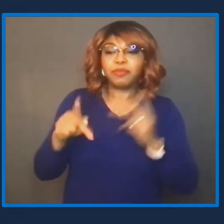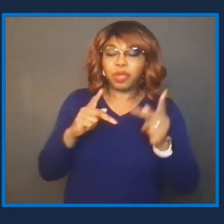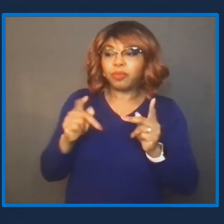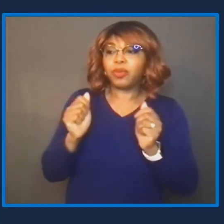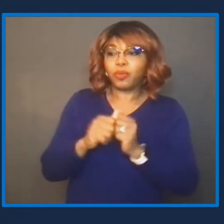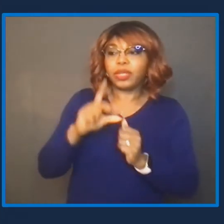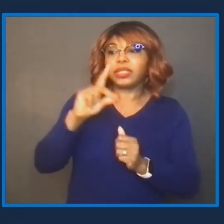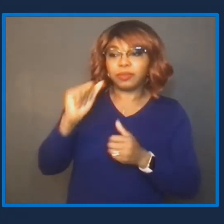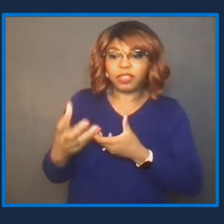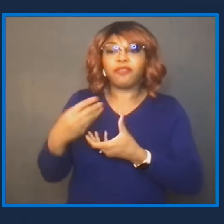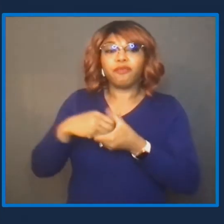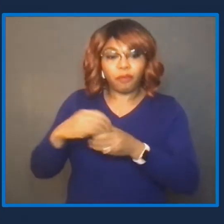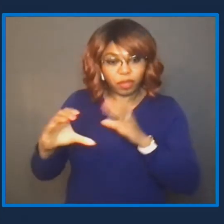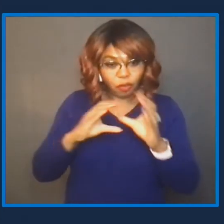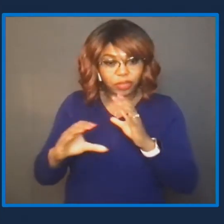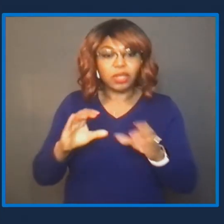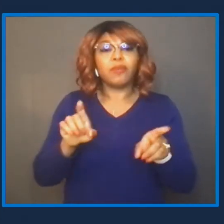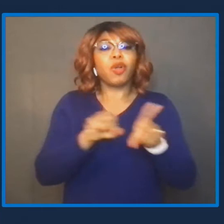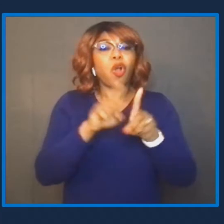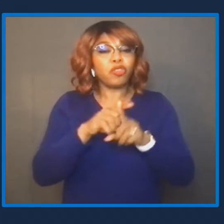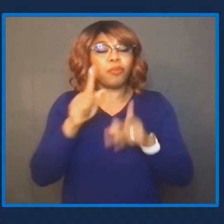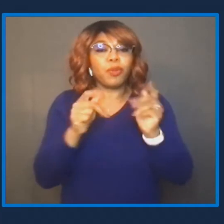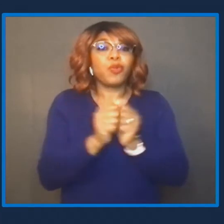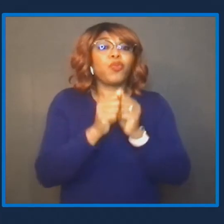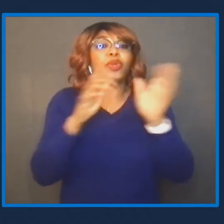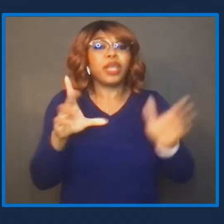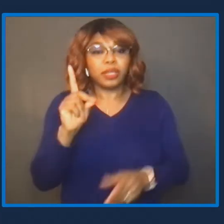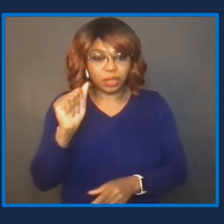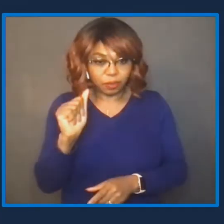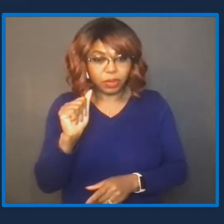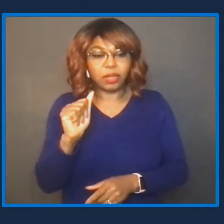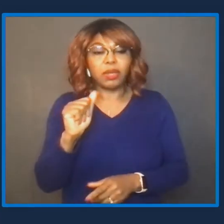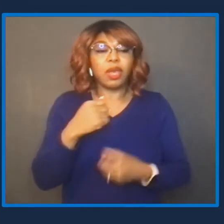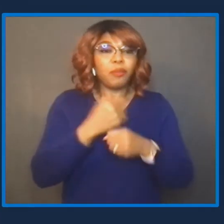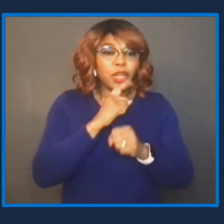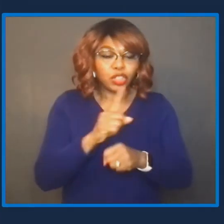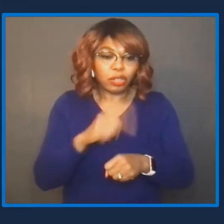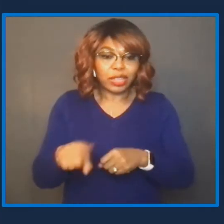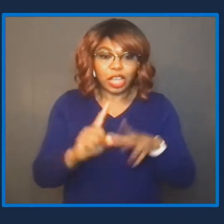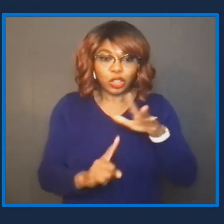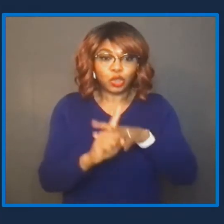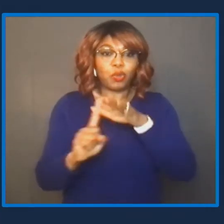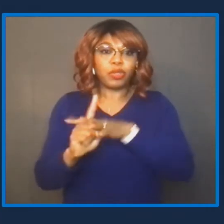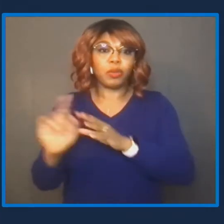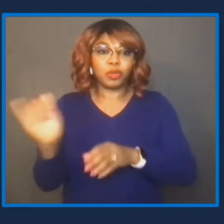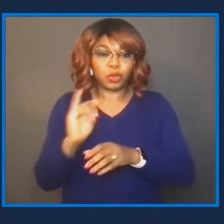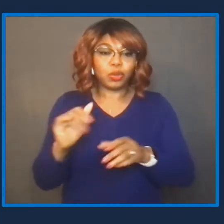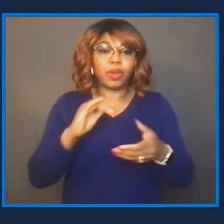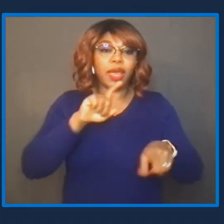but also people without disabilities making sure that they're showing up as allies at every level.